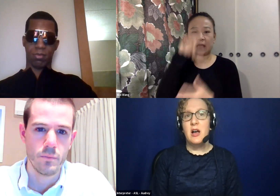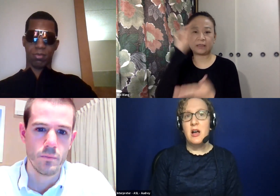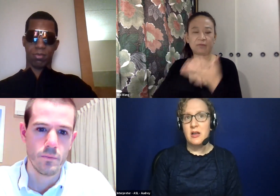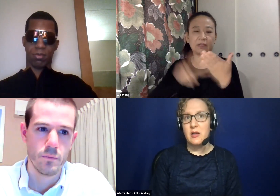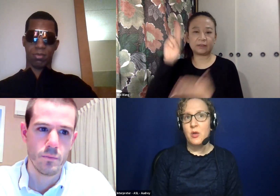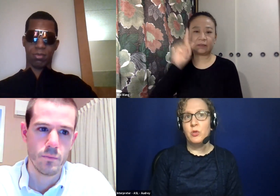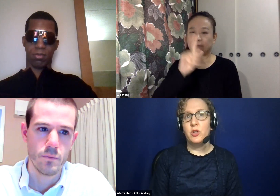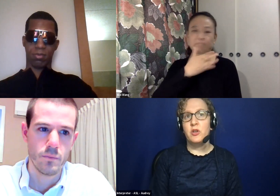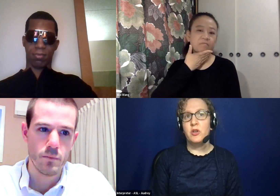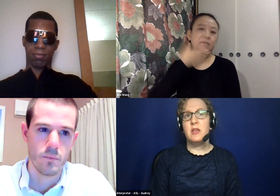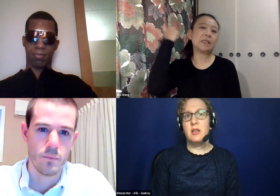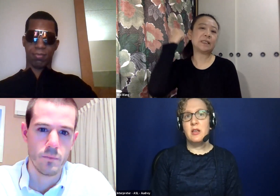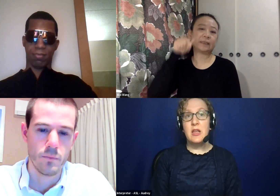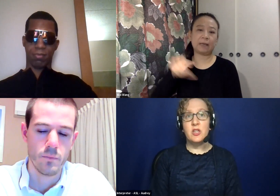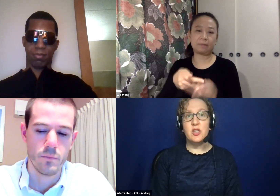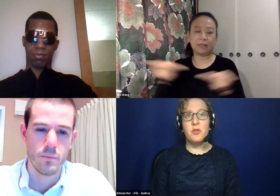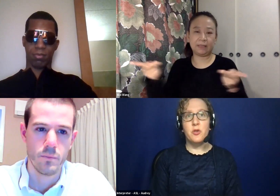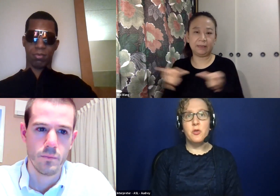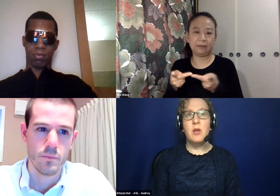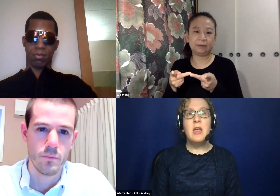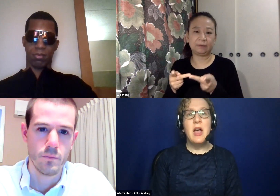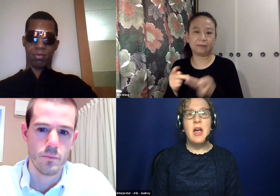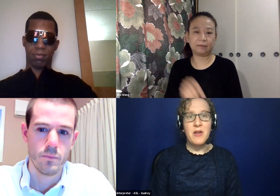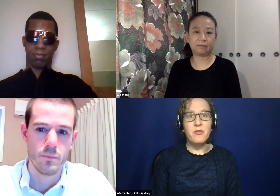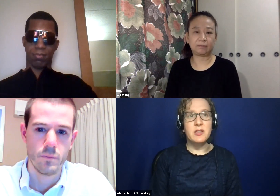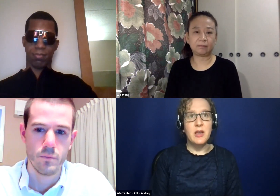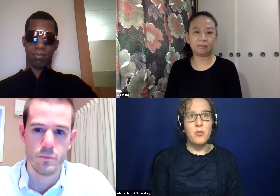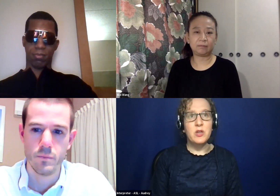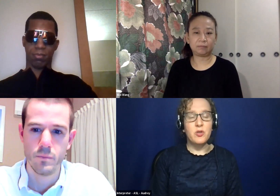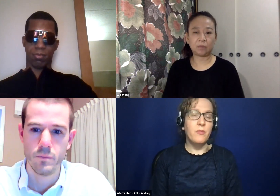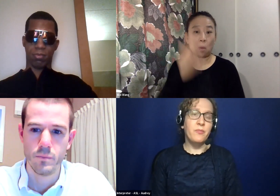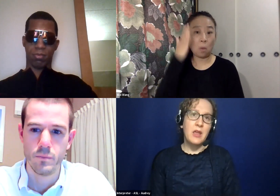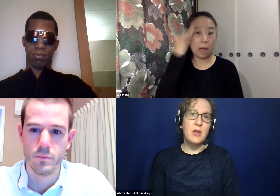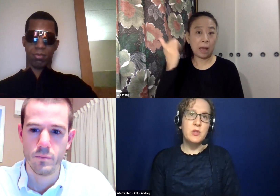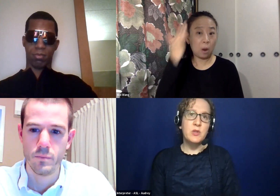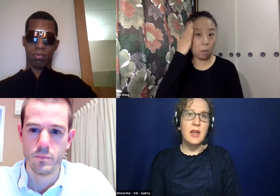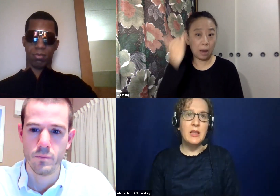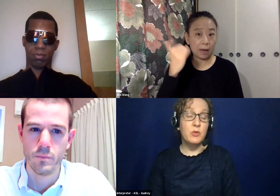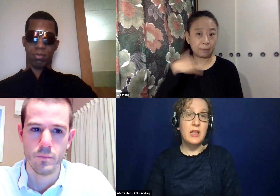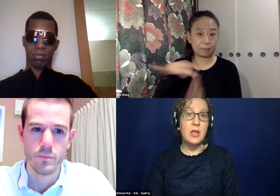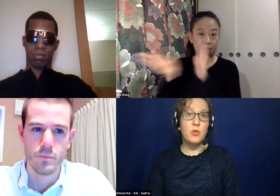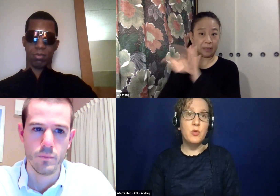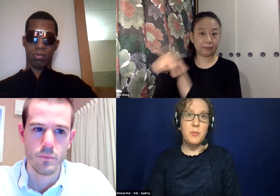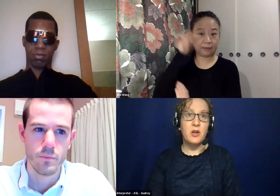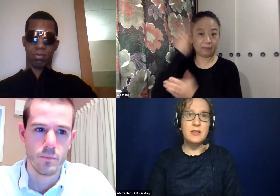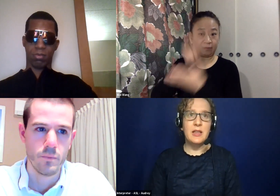learn English through my first language or it was sign language, it was American Sign